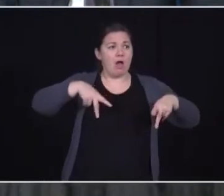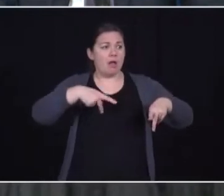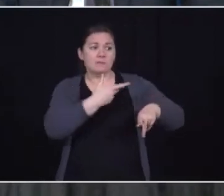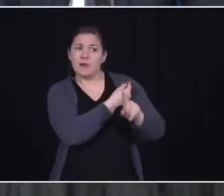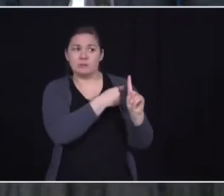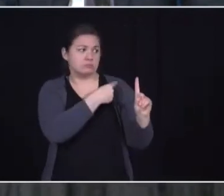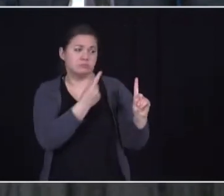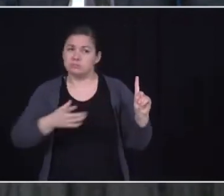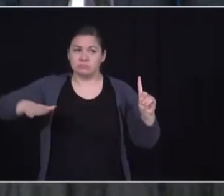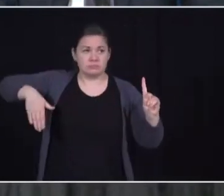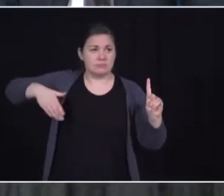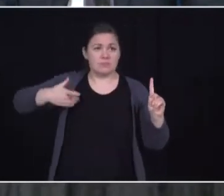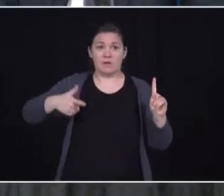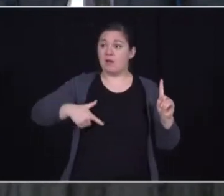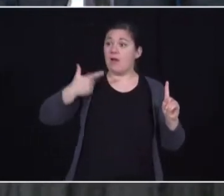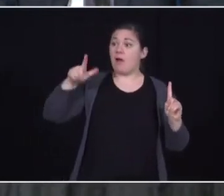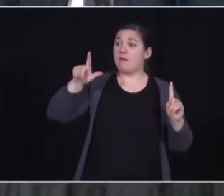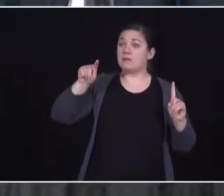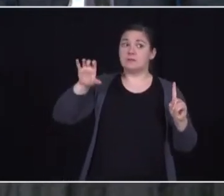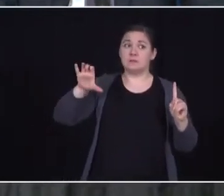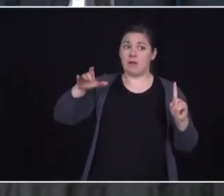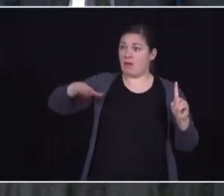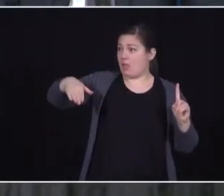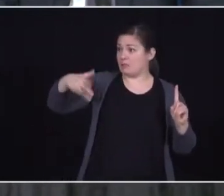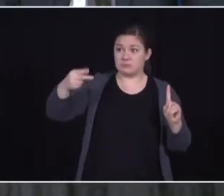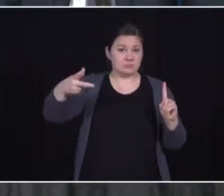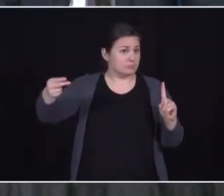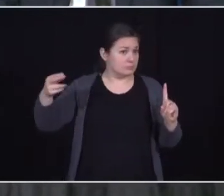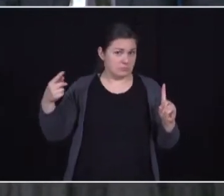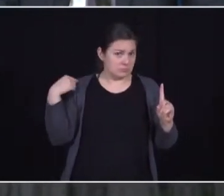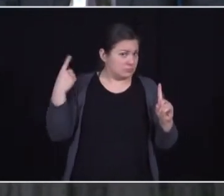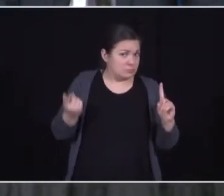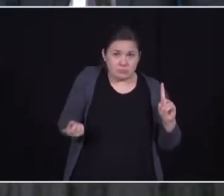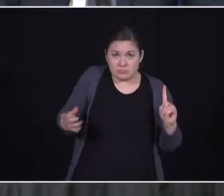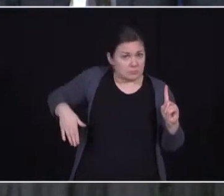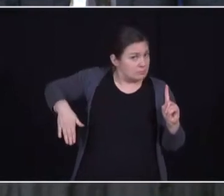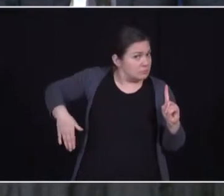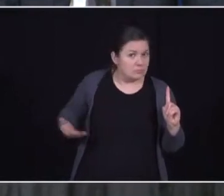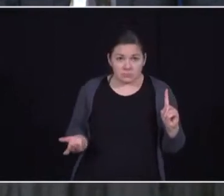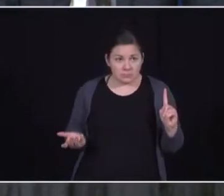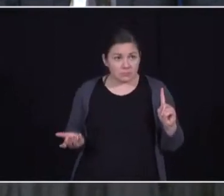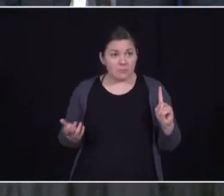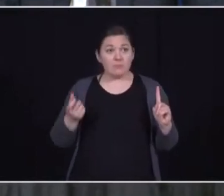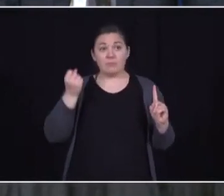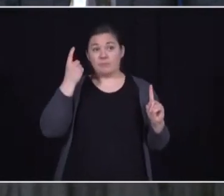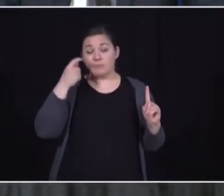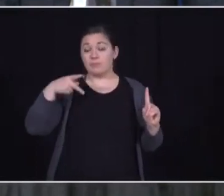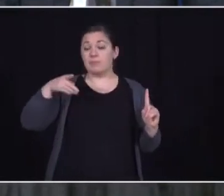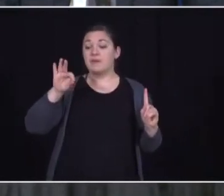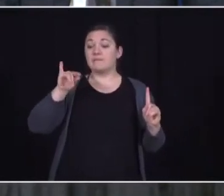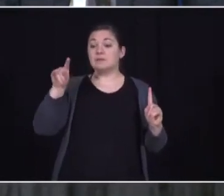that being the most important thing in this prior transition. I did not maybe this is a question for Doctor